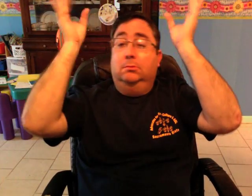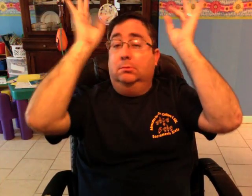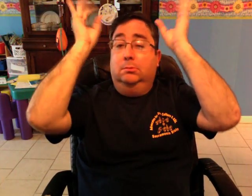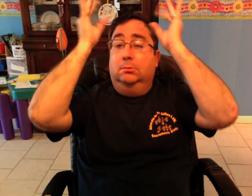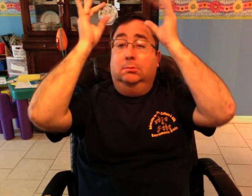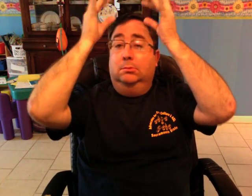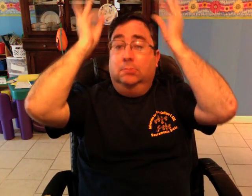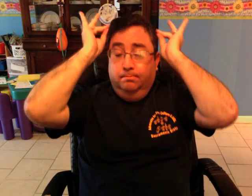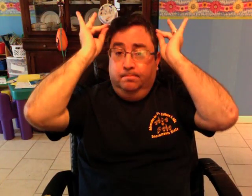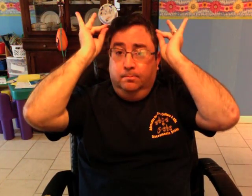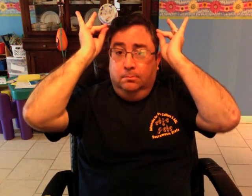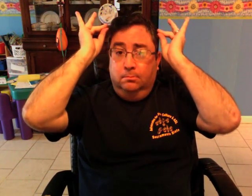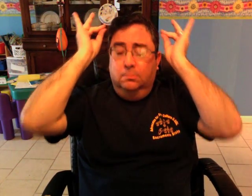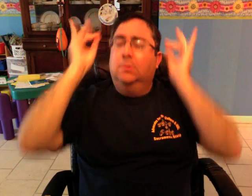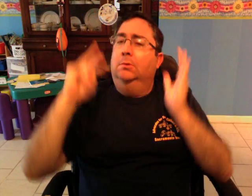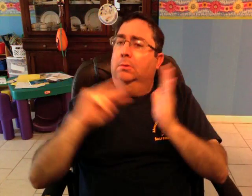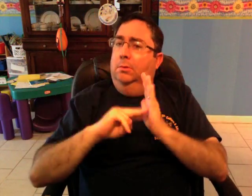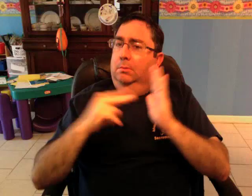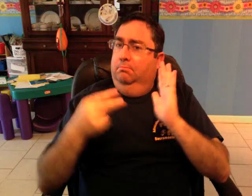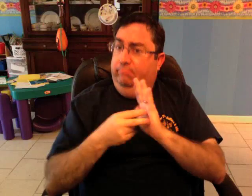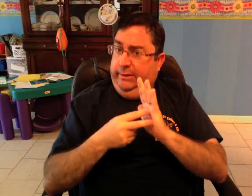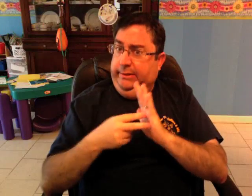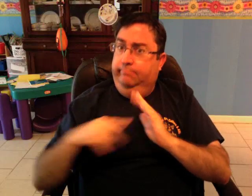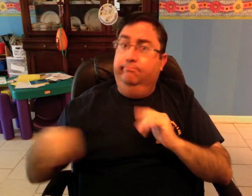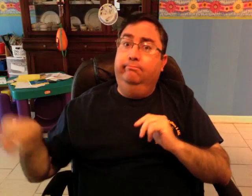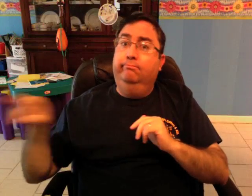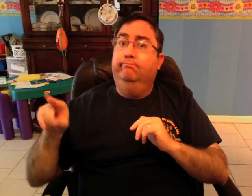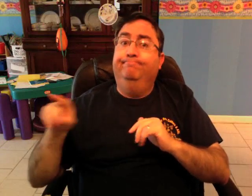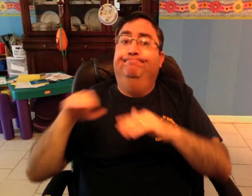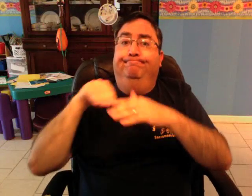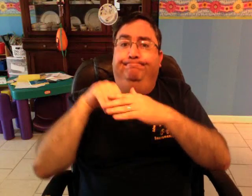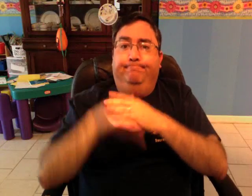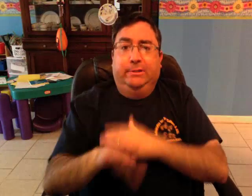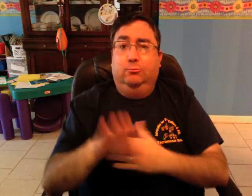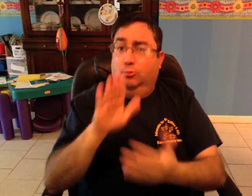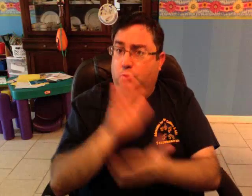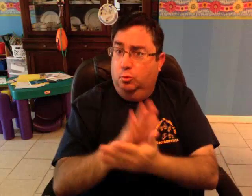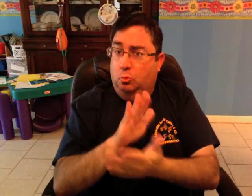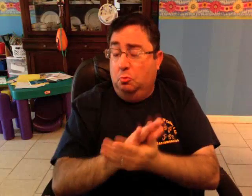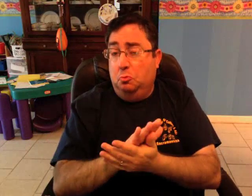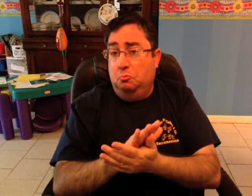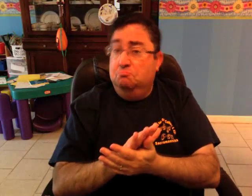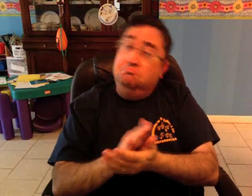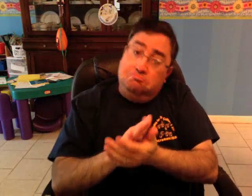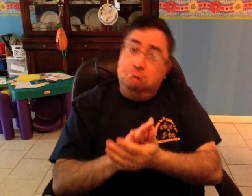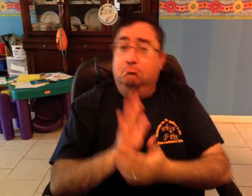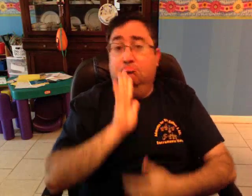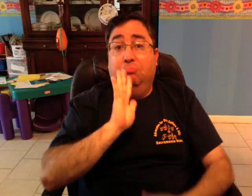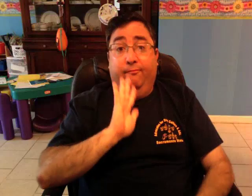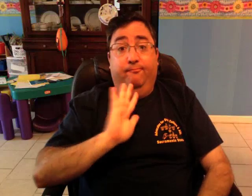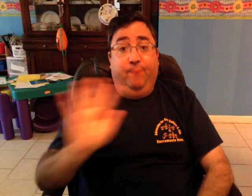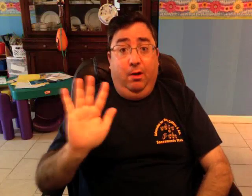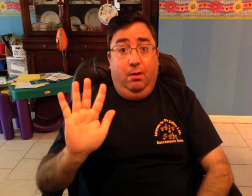which means that when they enter school at age 5,